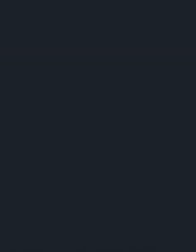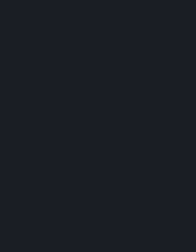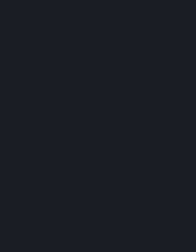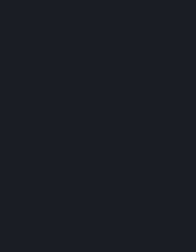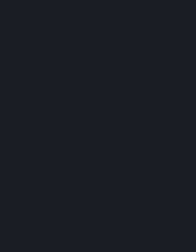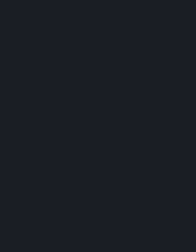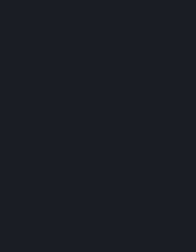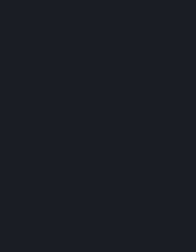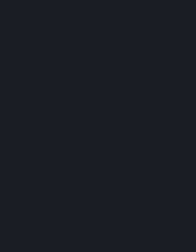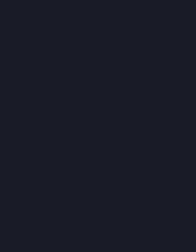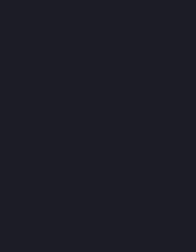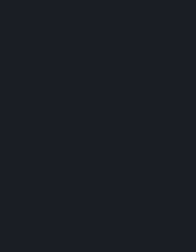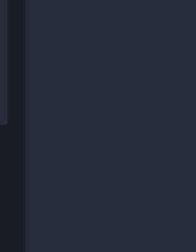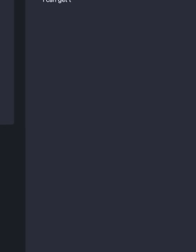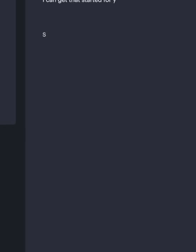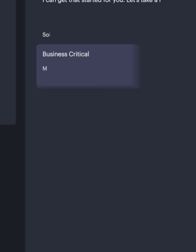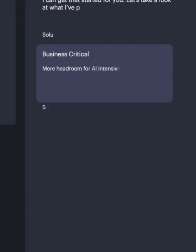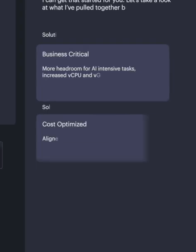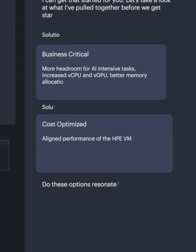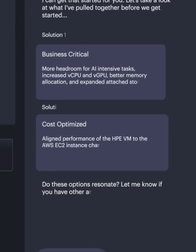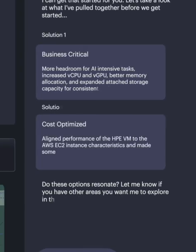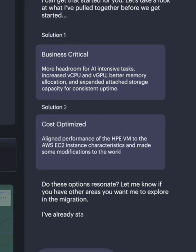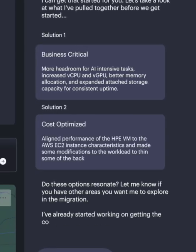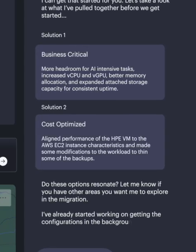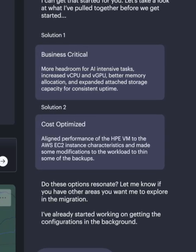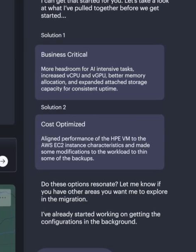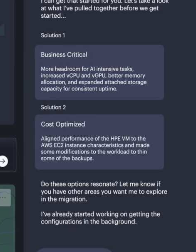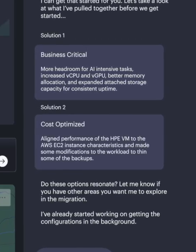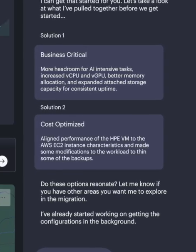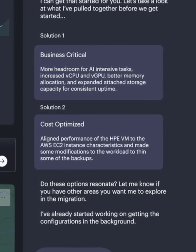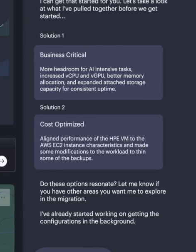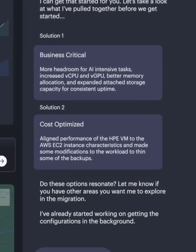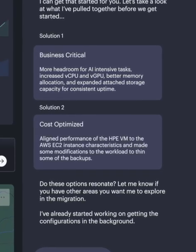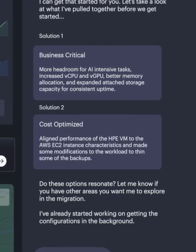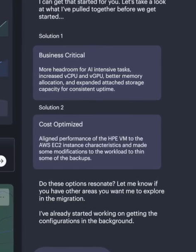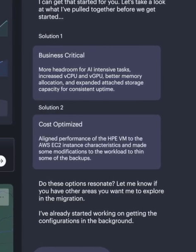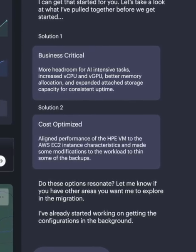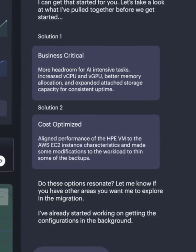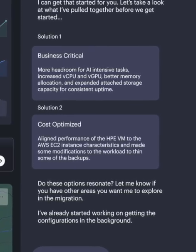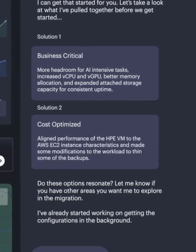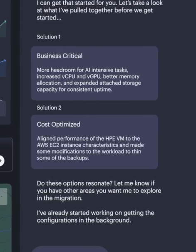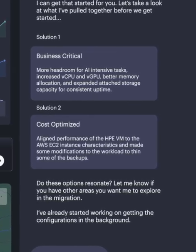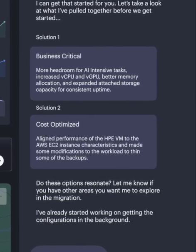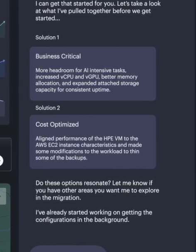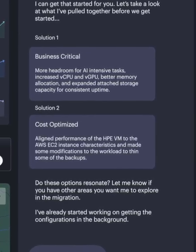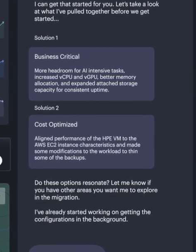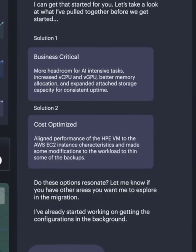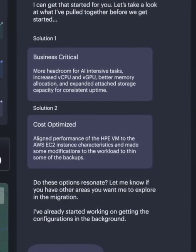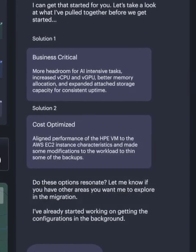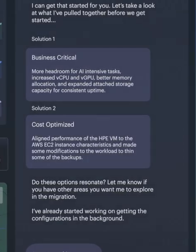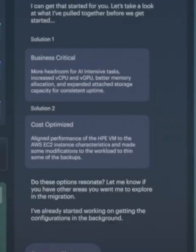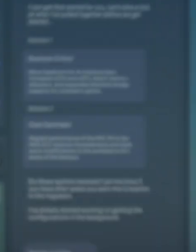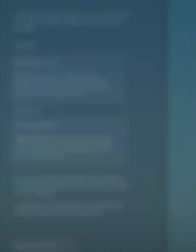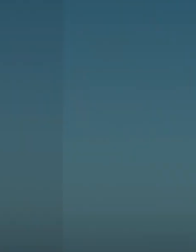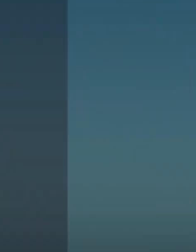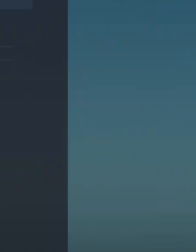coordinating, provisioning, and operations across compute, storage, networking and software.